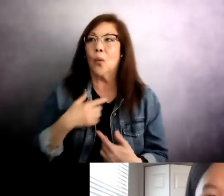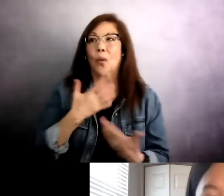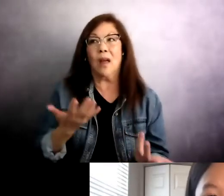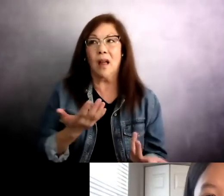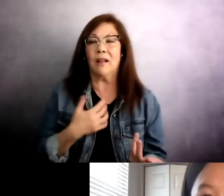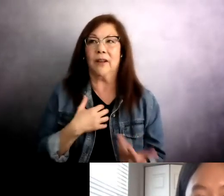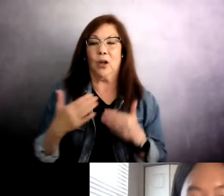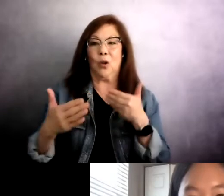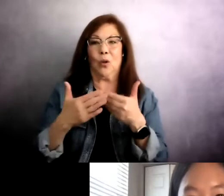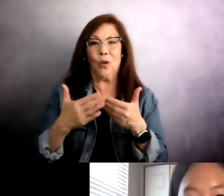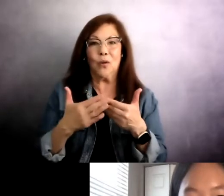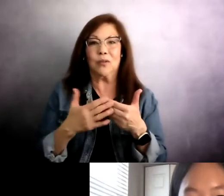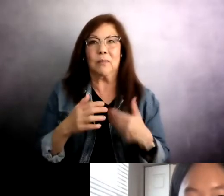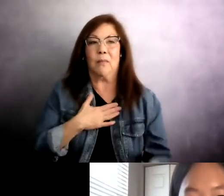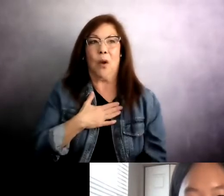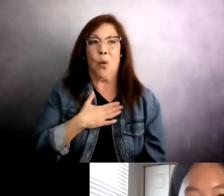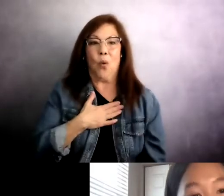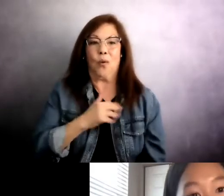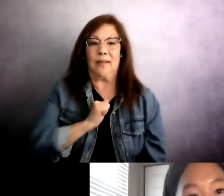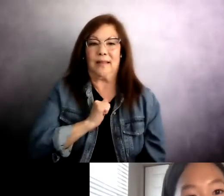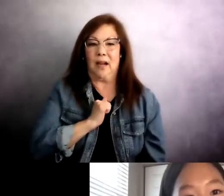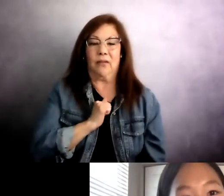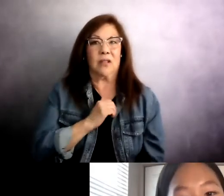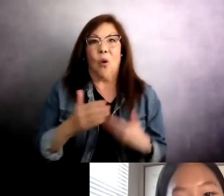I was nearly hit by a car in my high school